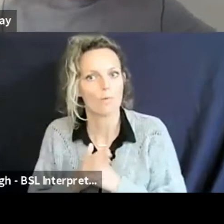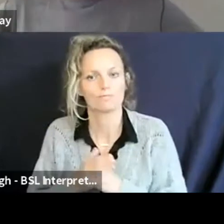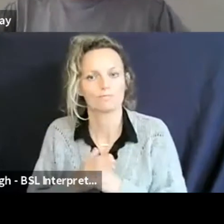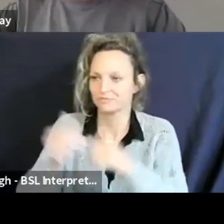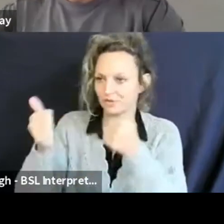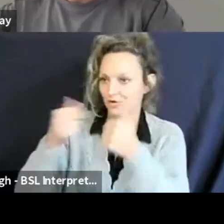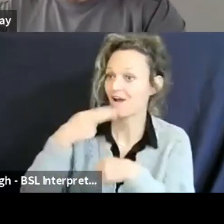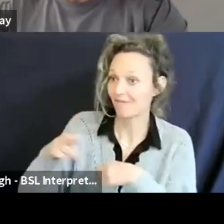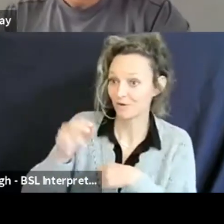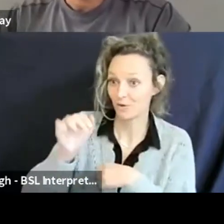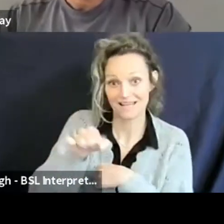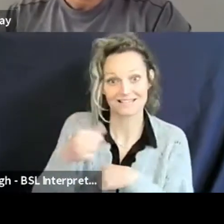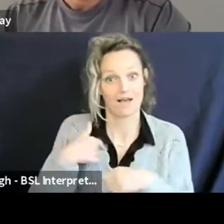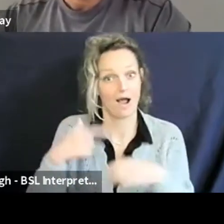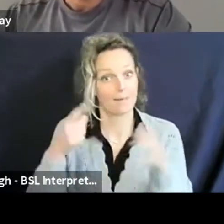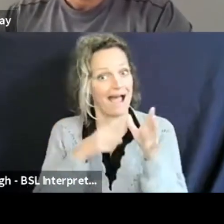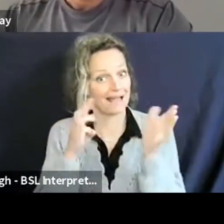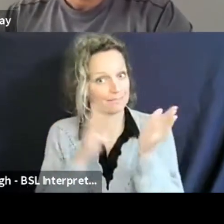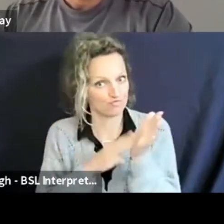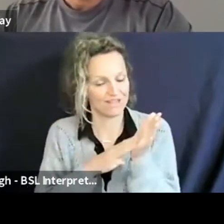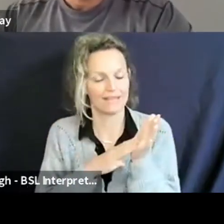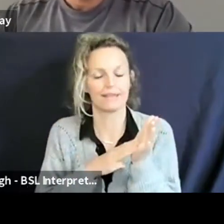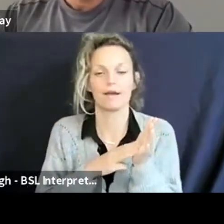questions they might want to ask you because you are so close to recruitment.